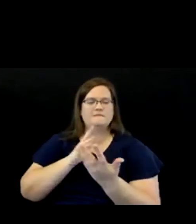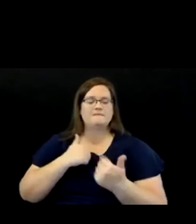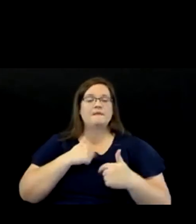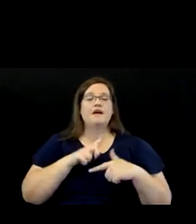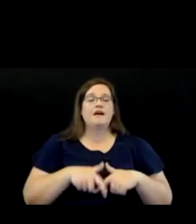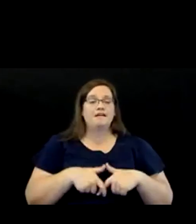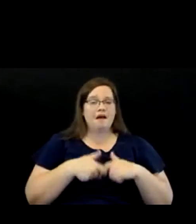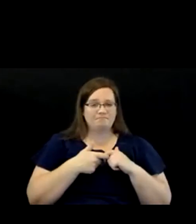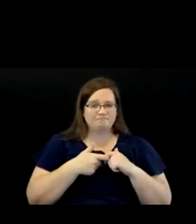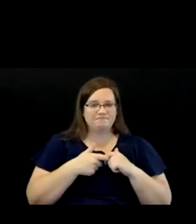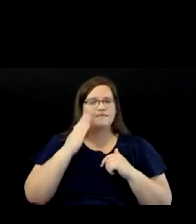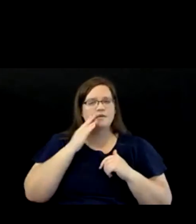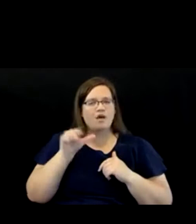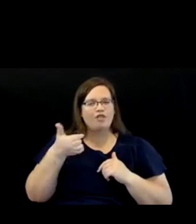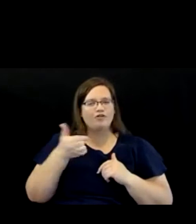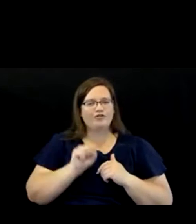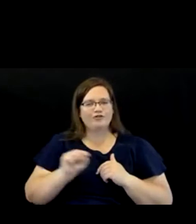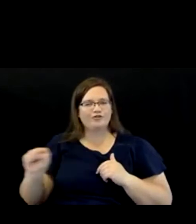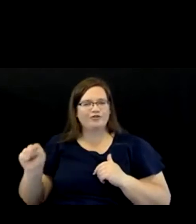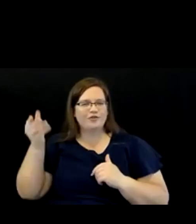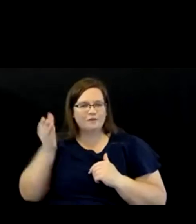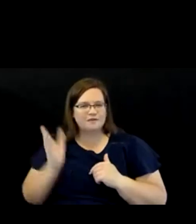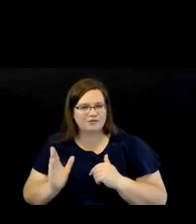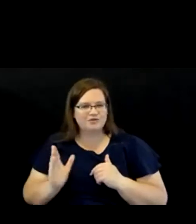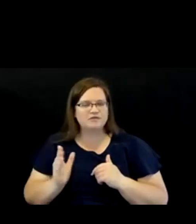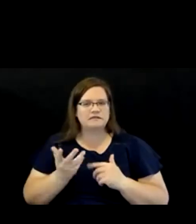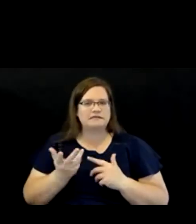there's more presenters. And then I'm not sure when, but there will be